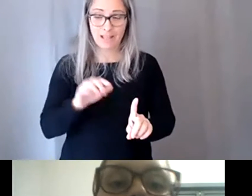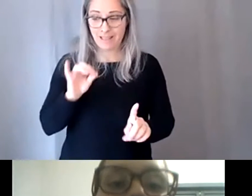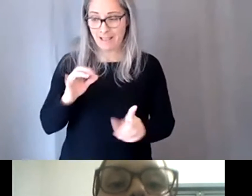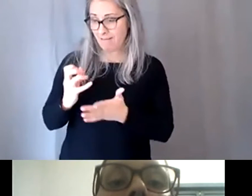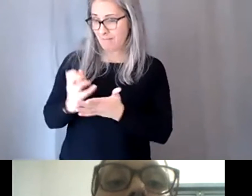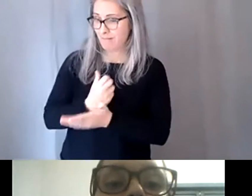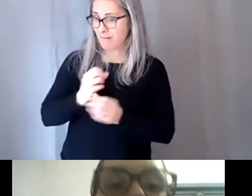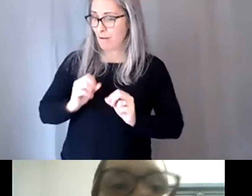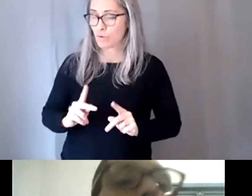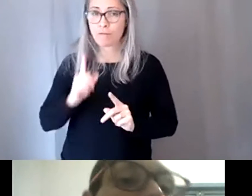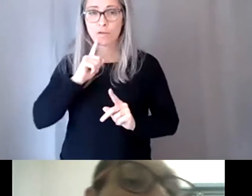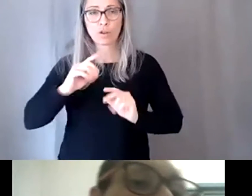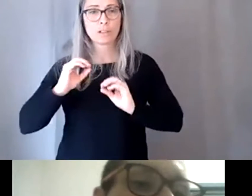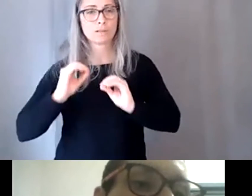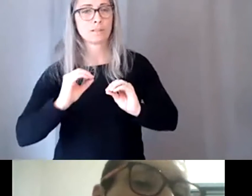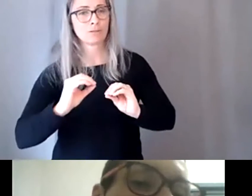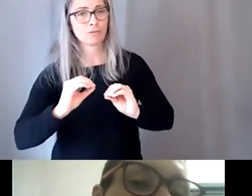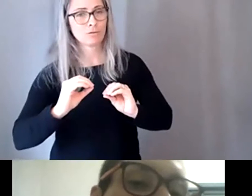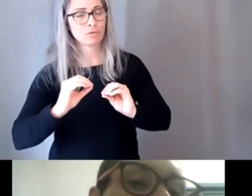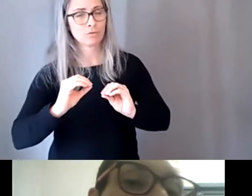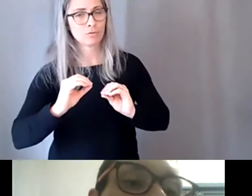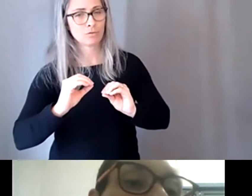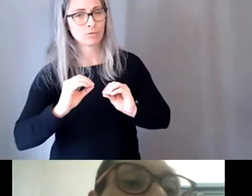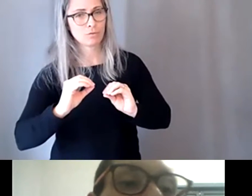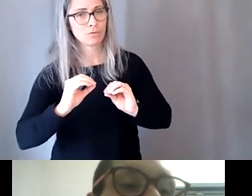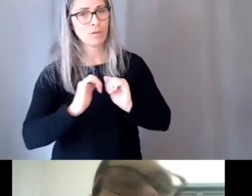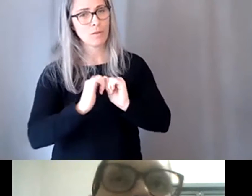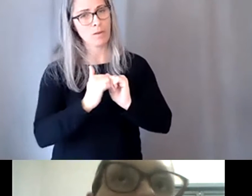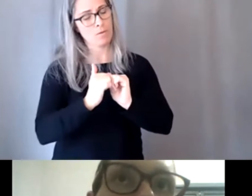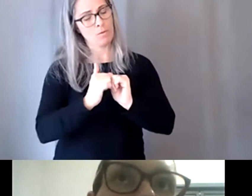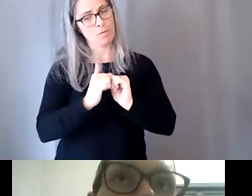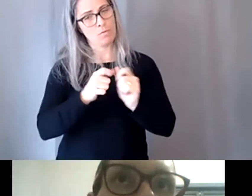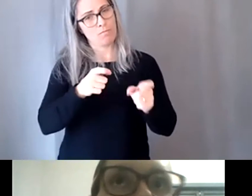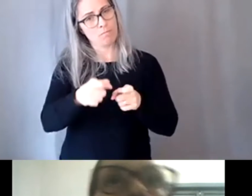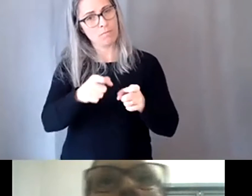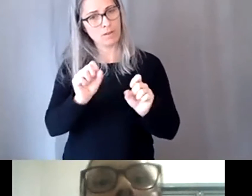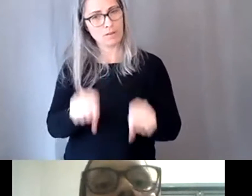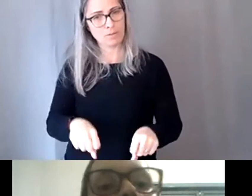how to cope with cancer we if you can talk in this way how to